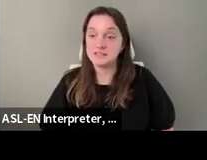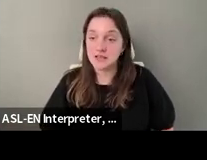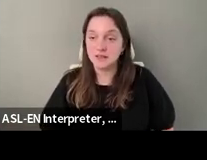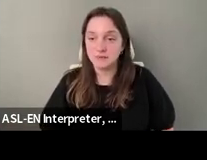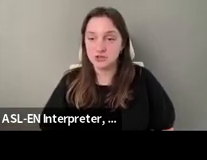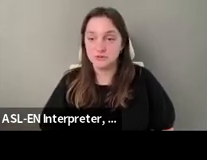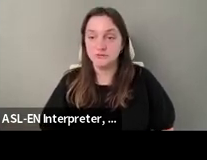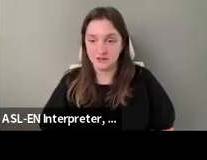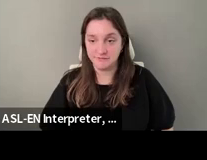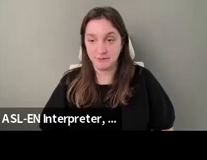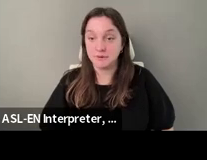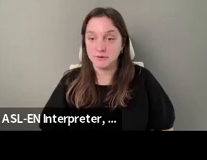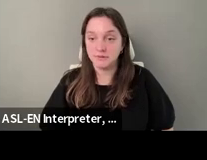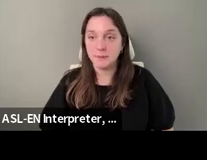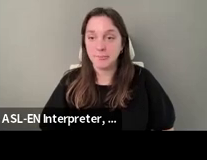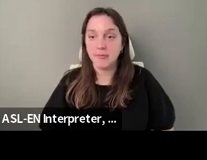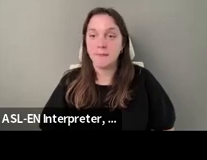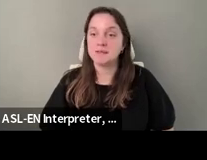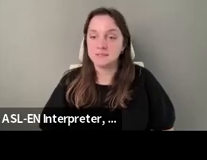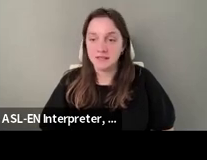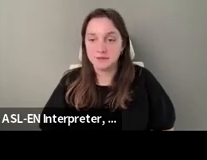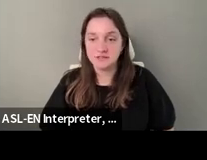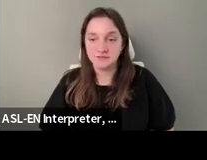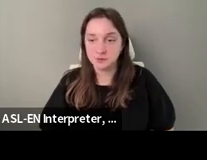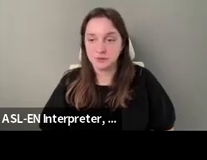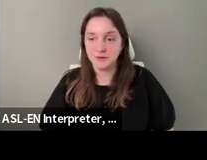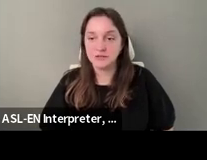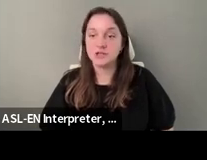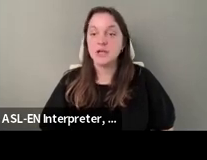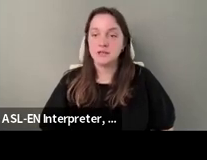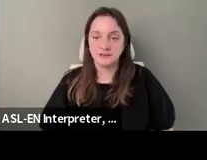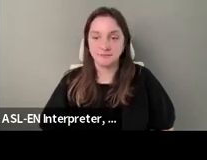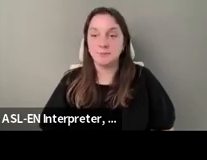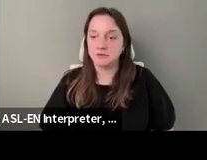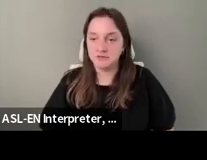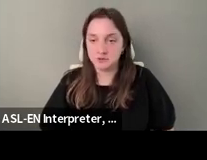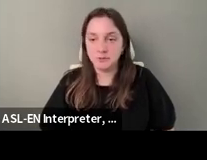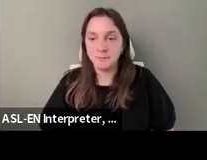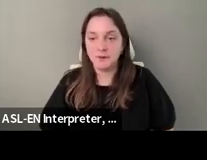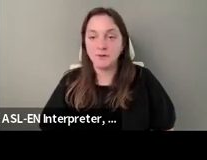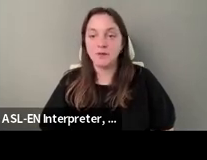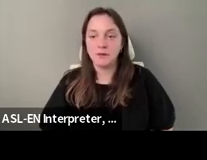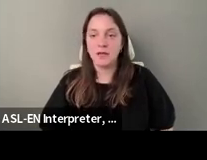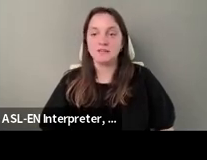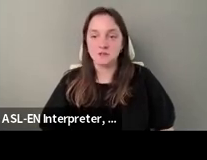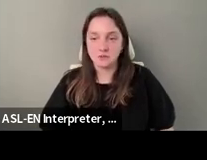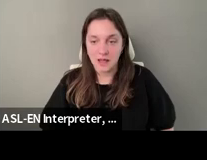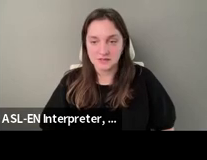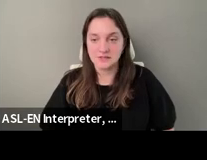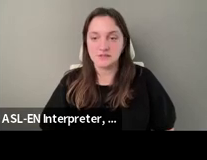that sign language do for deaf people. Because sign language is a visual language, deaf people are visual people, so access to sign language is